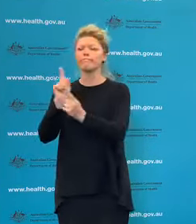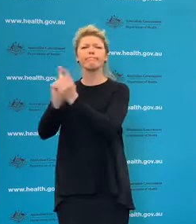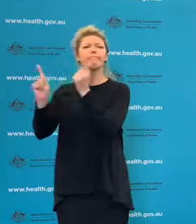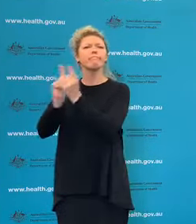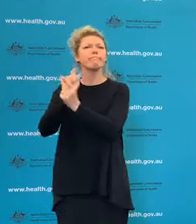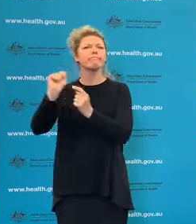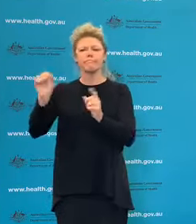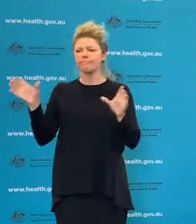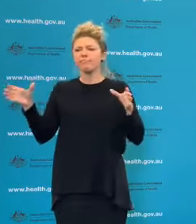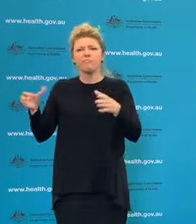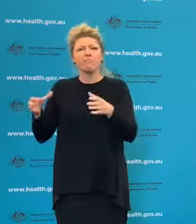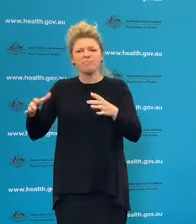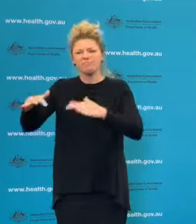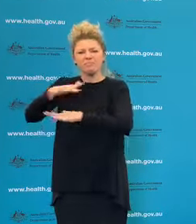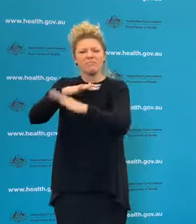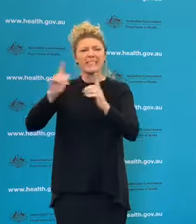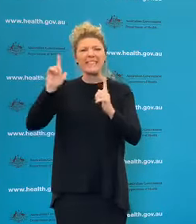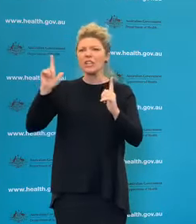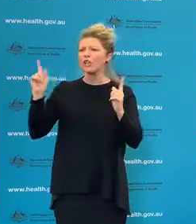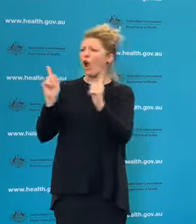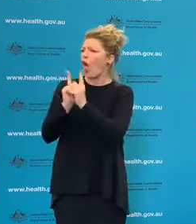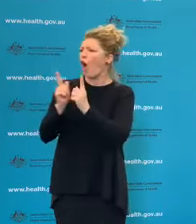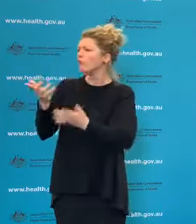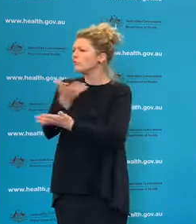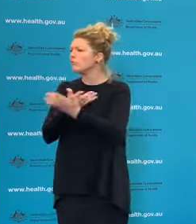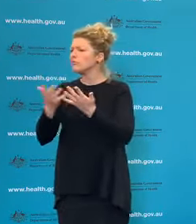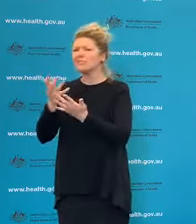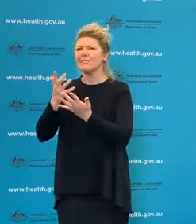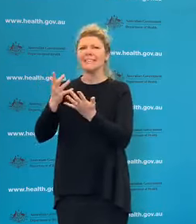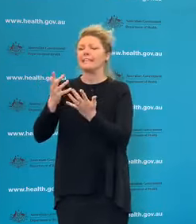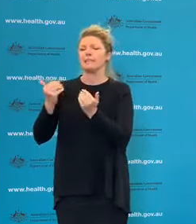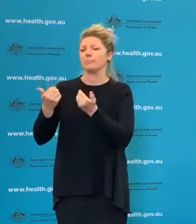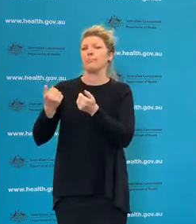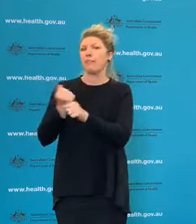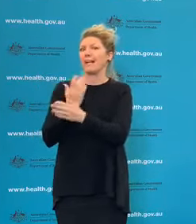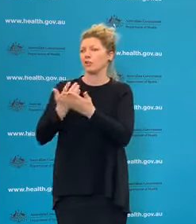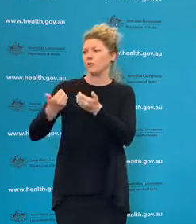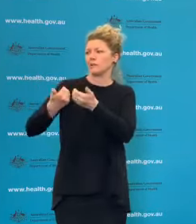collect. So, it is really important that we see that we do know however that we